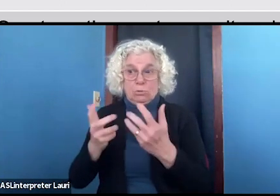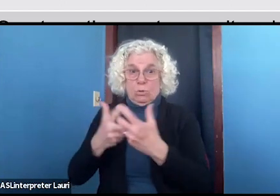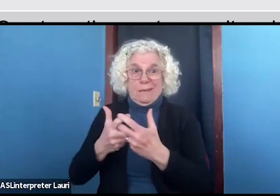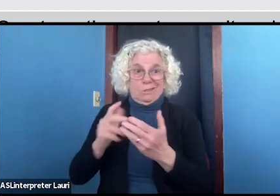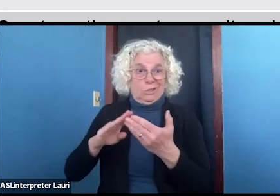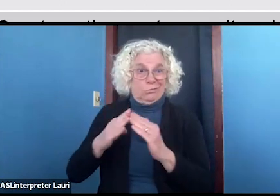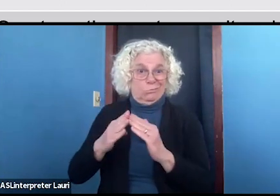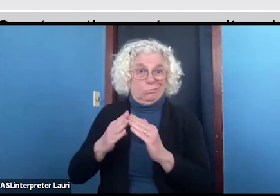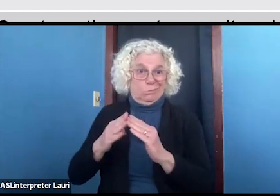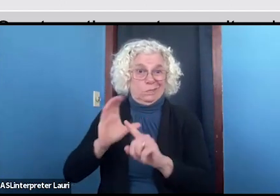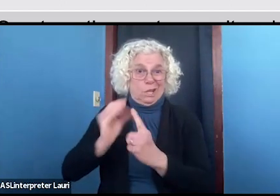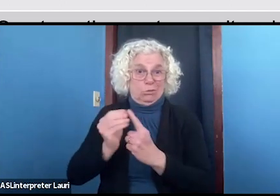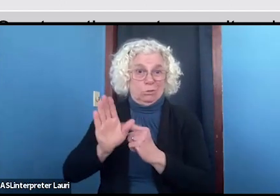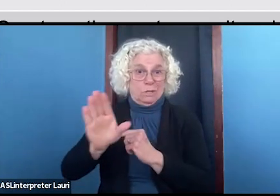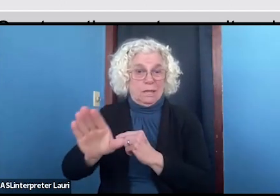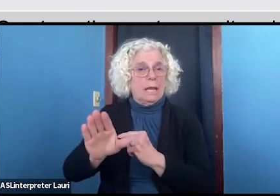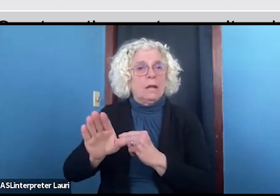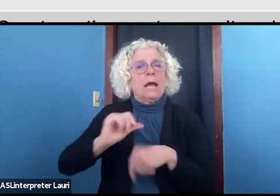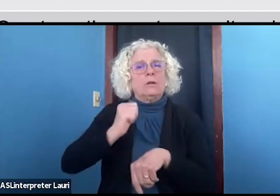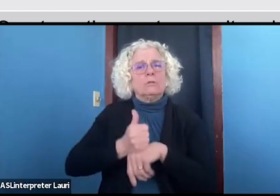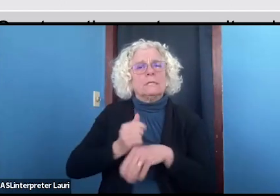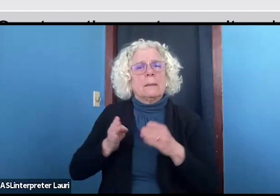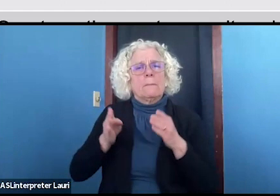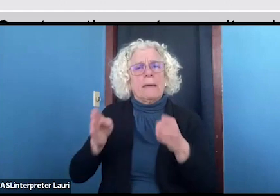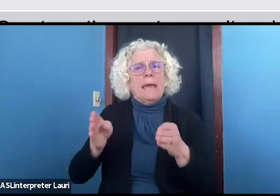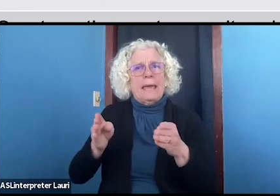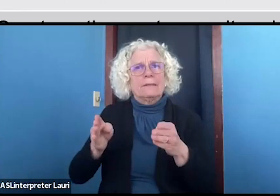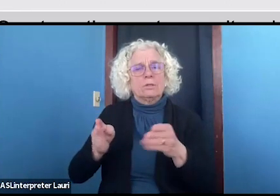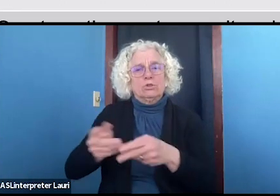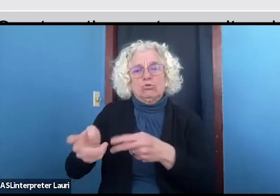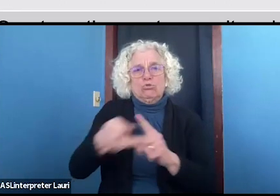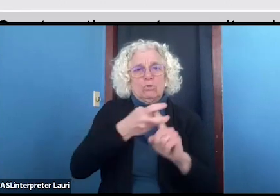Are you creating pathways to recruit and retain and retain a diverse workforce?